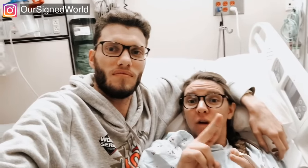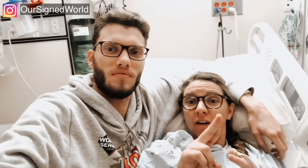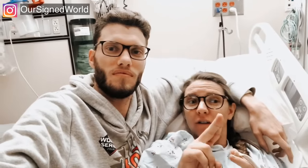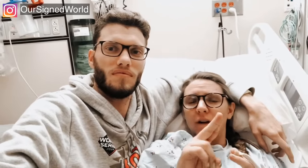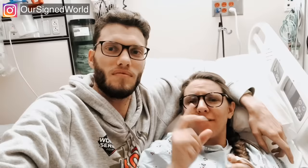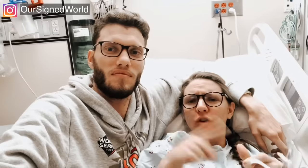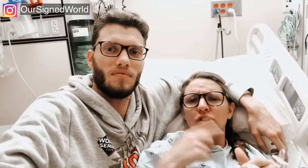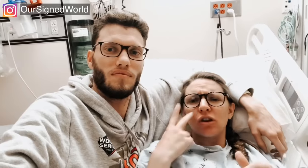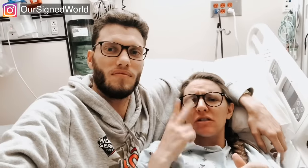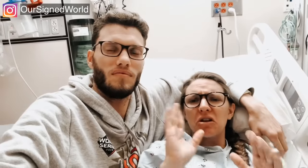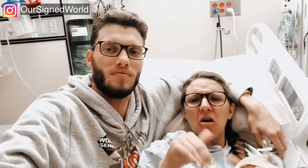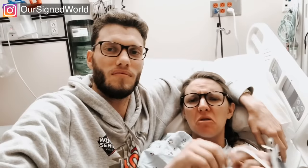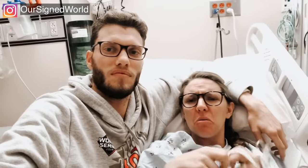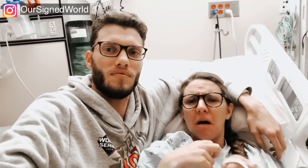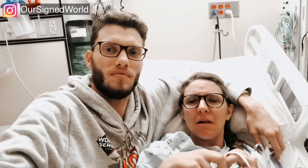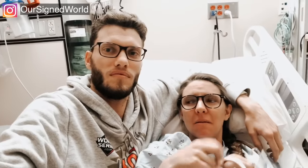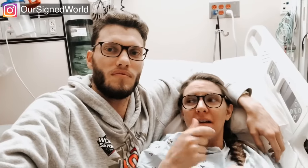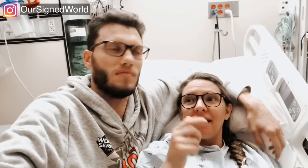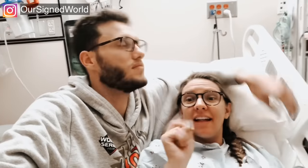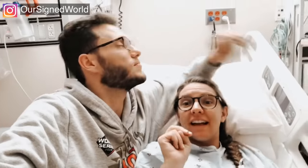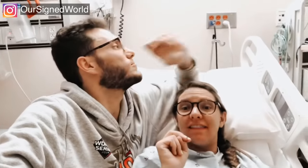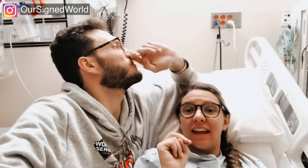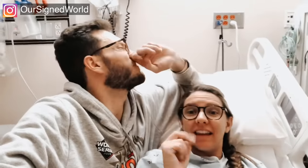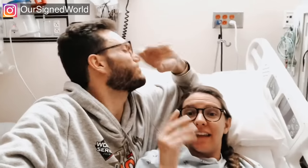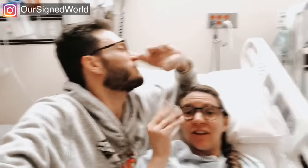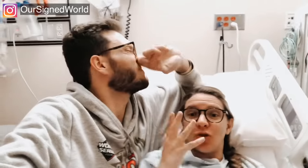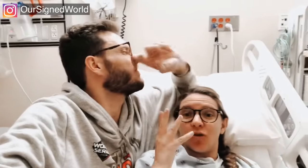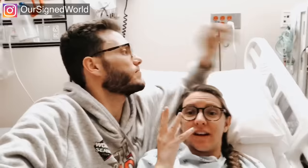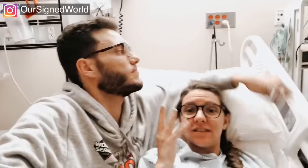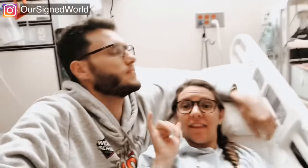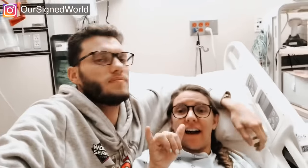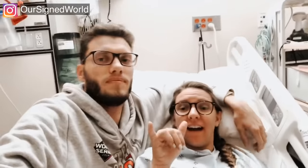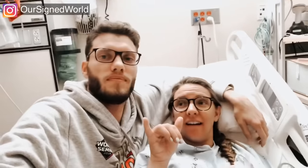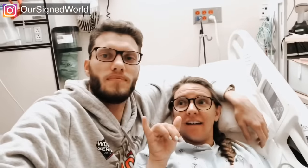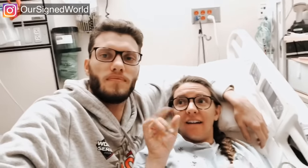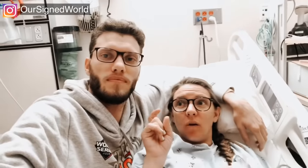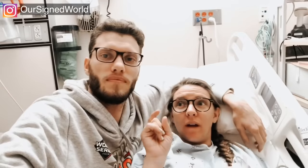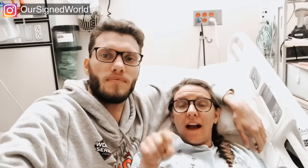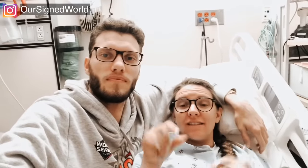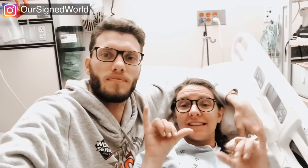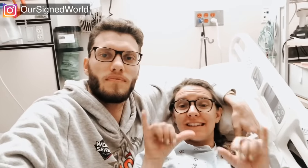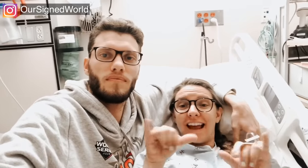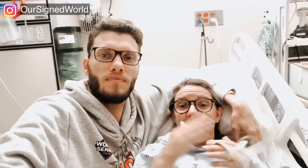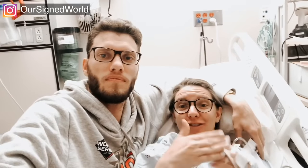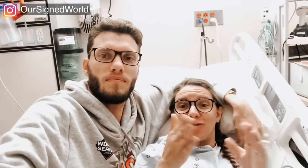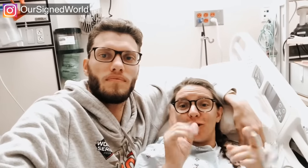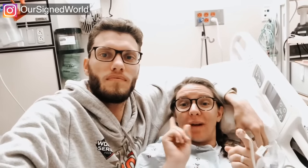When I first saw it, I was like oh, no problem. Then they had told us that we have to stay in this room